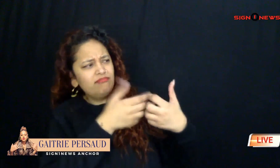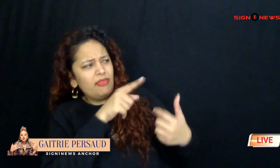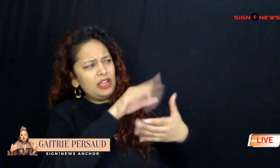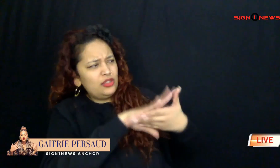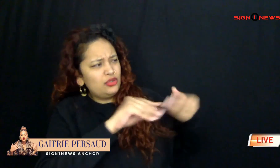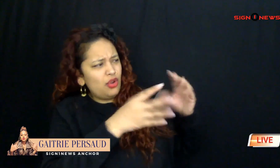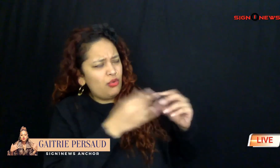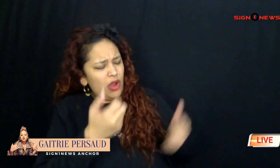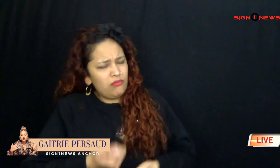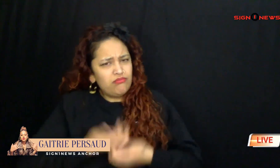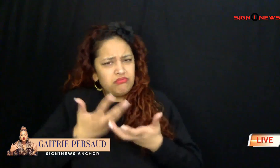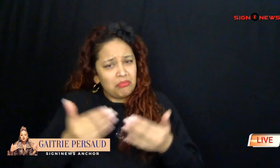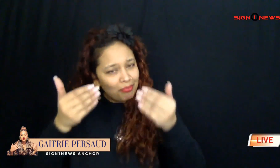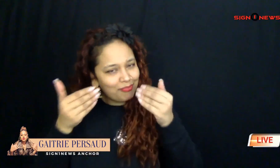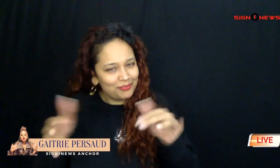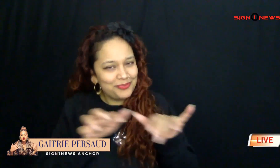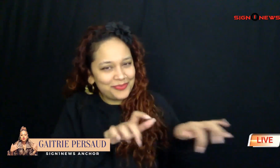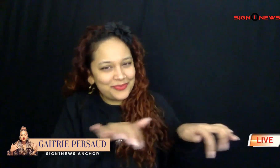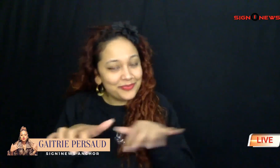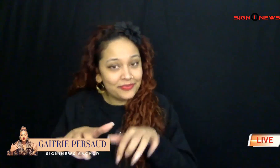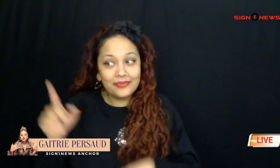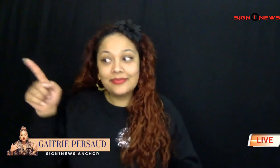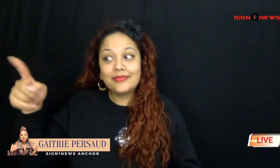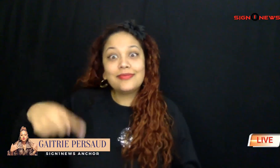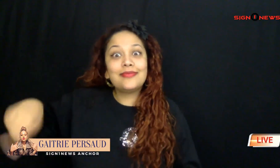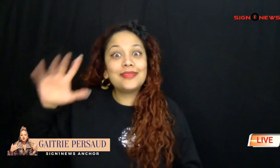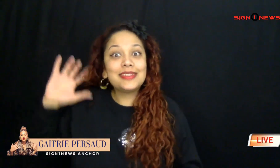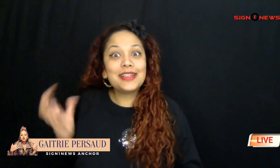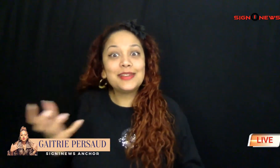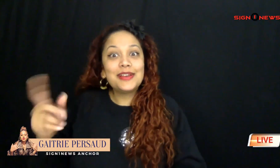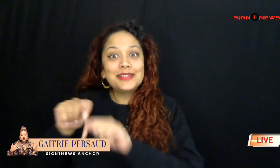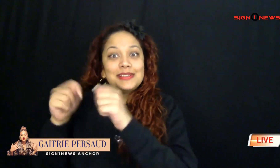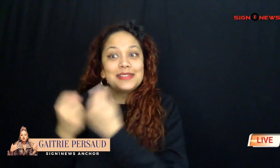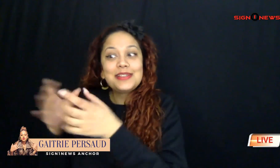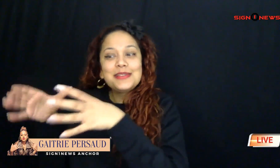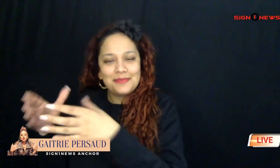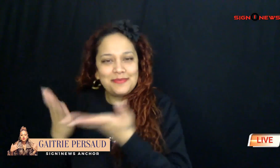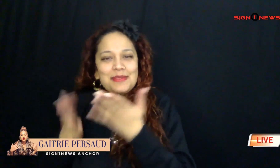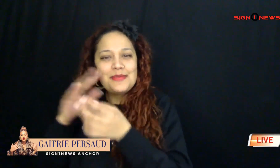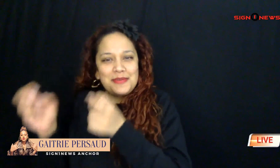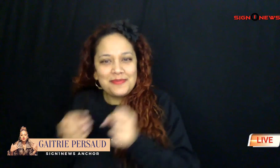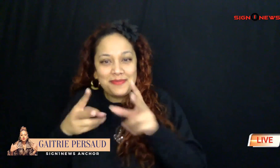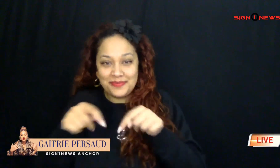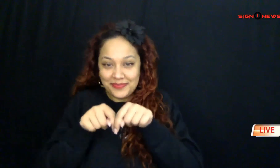if you post an interesting comment during this update we may add it at the bottom of the screen